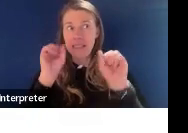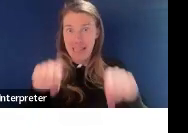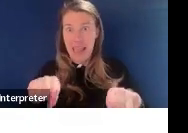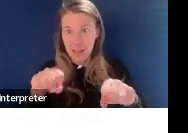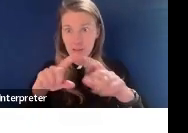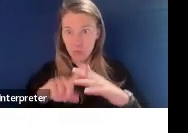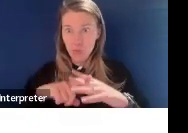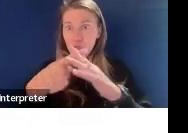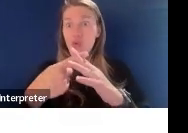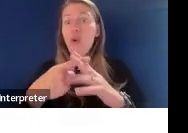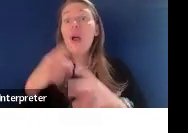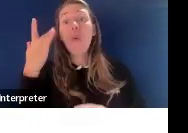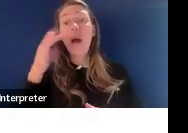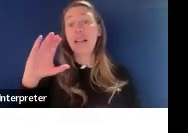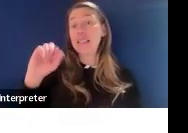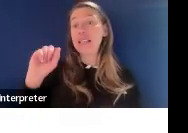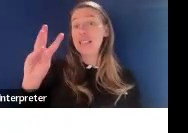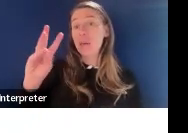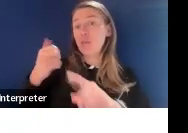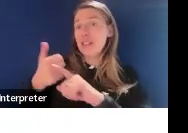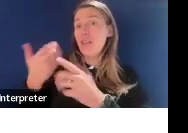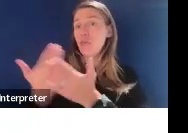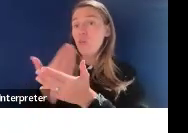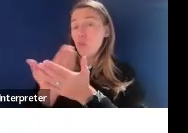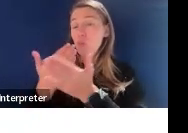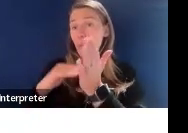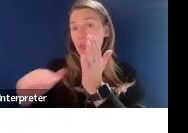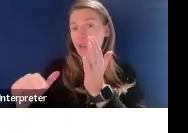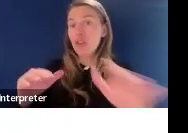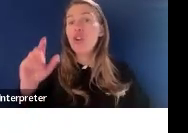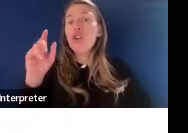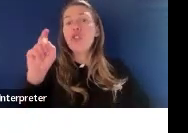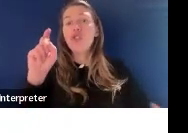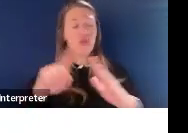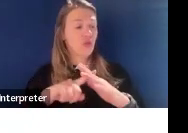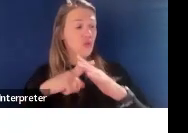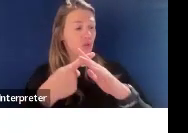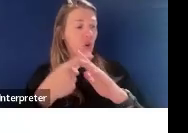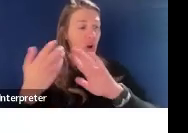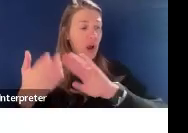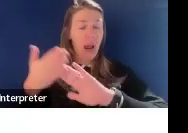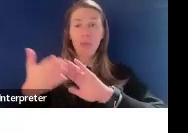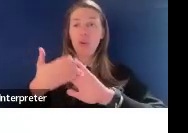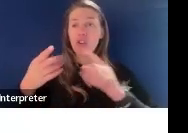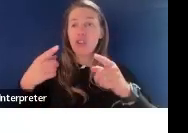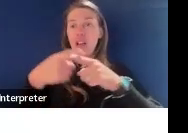And because the CSW is a new waiver, it should begin operation conflict free, right?